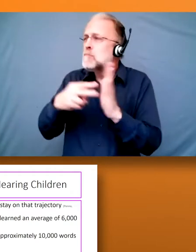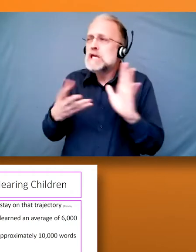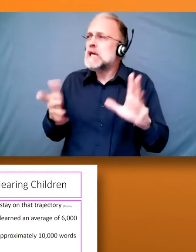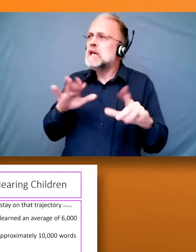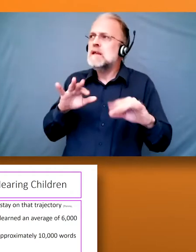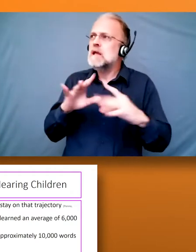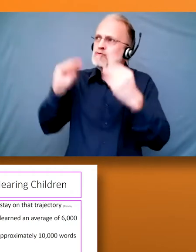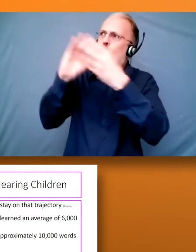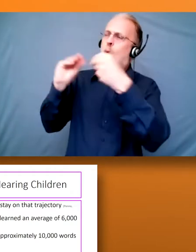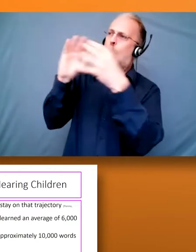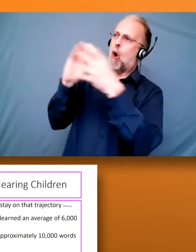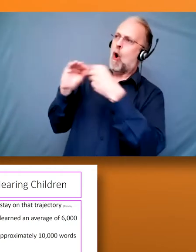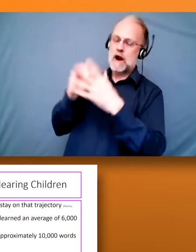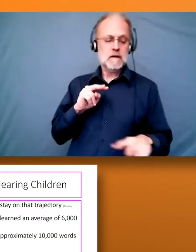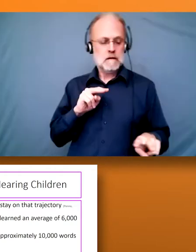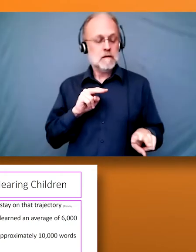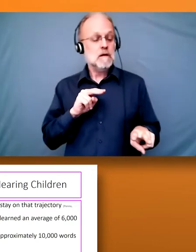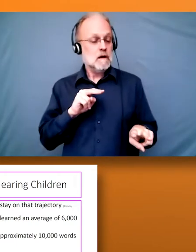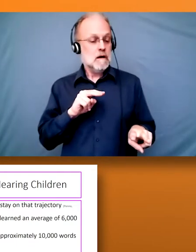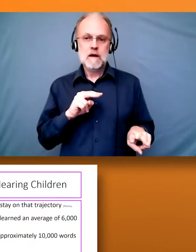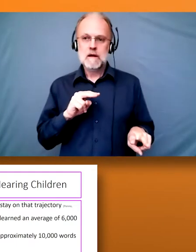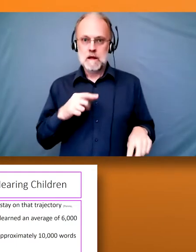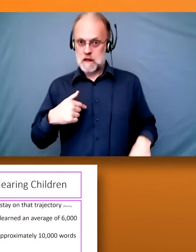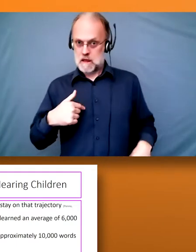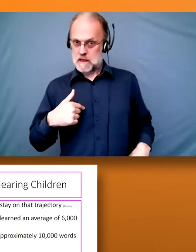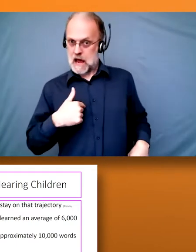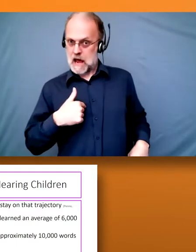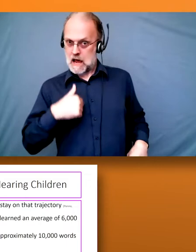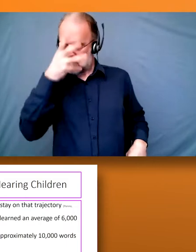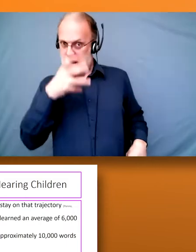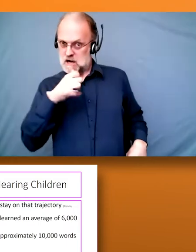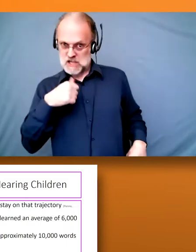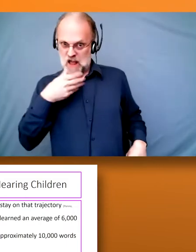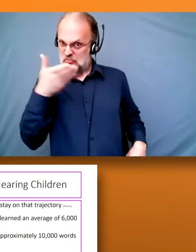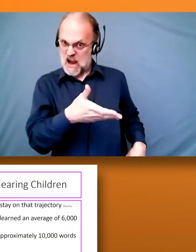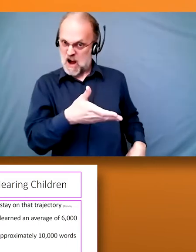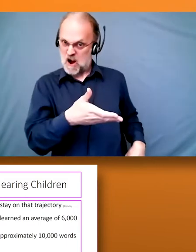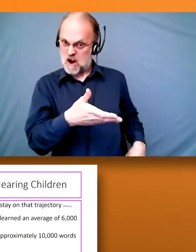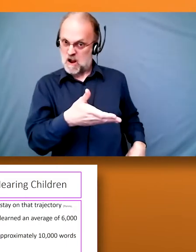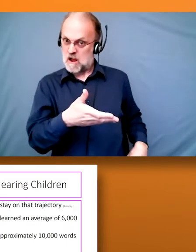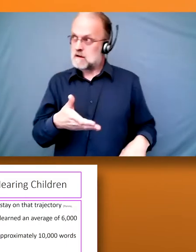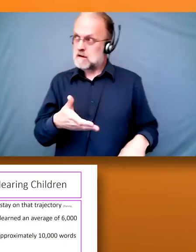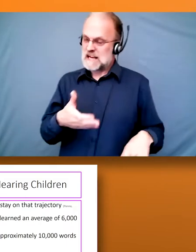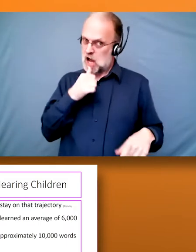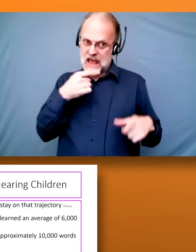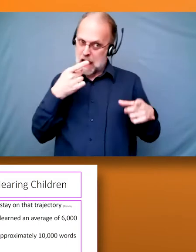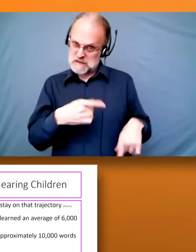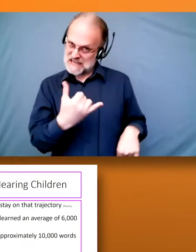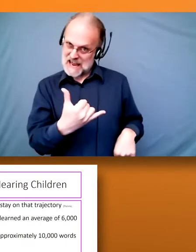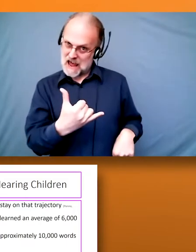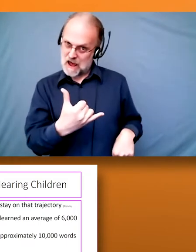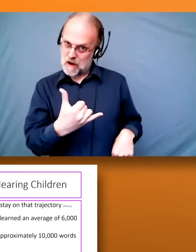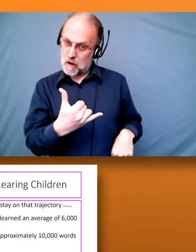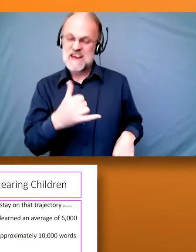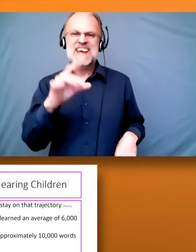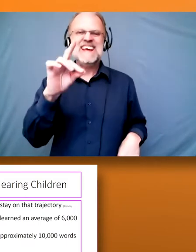I didn't mean to." Gives you this whole story where you weren't there and it's not happening right now.